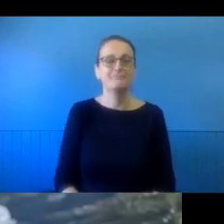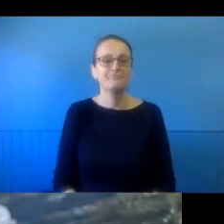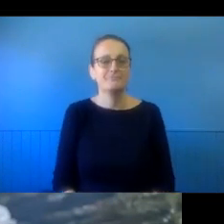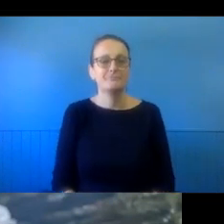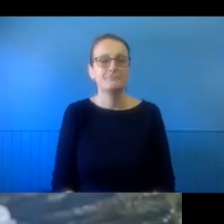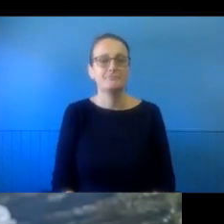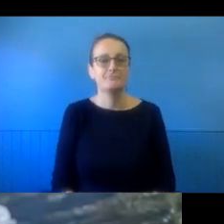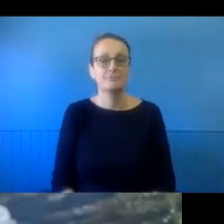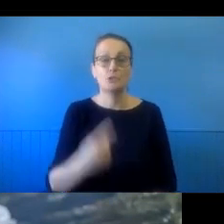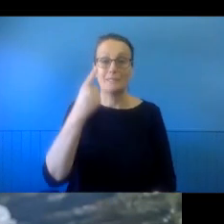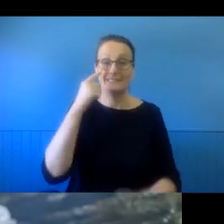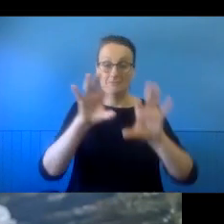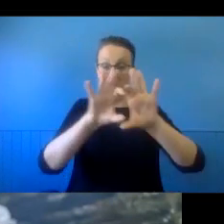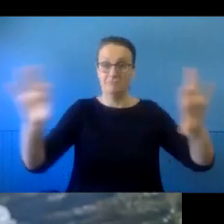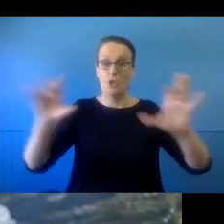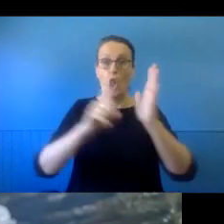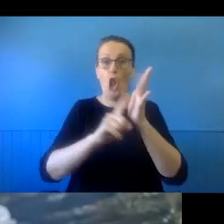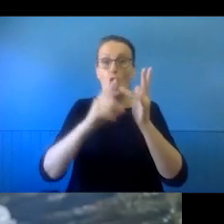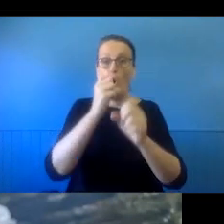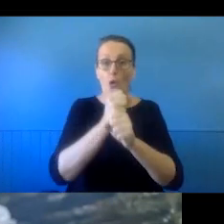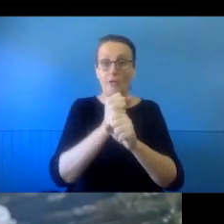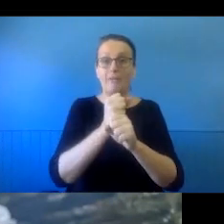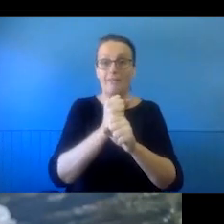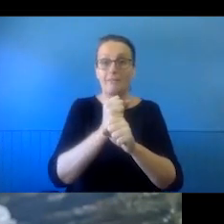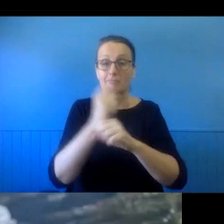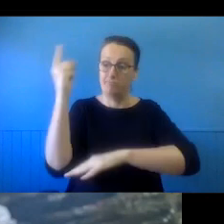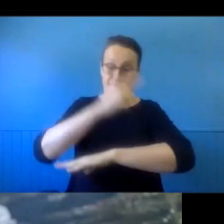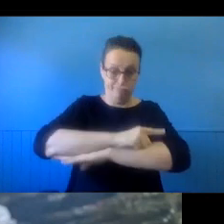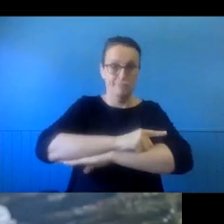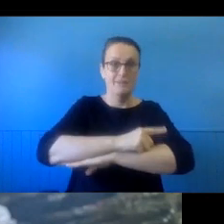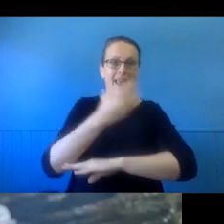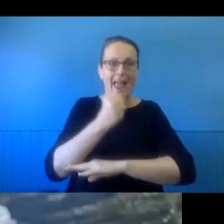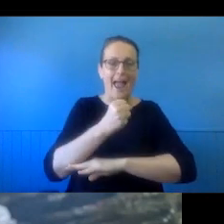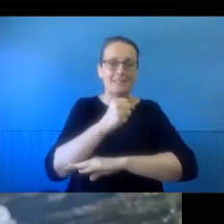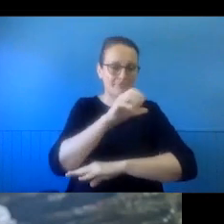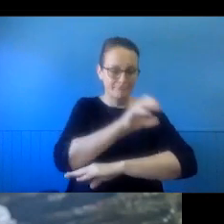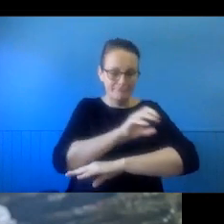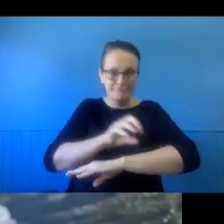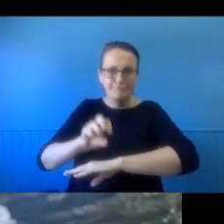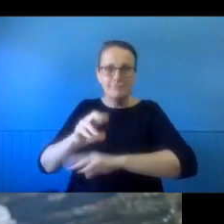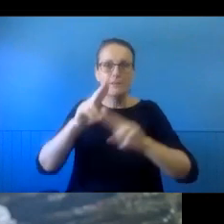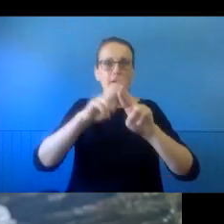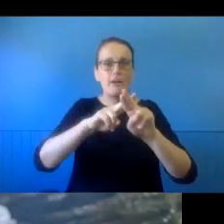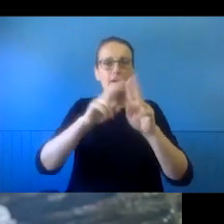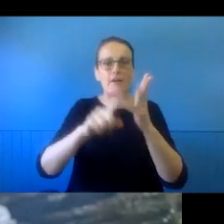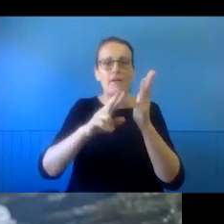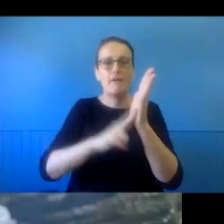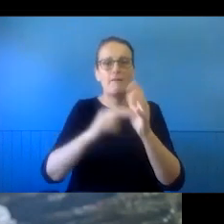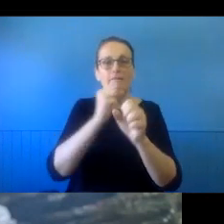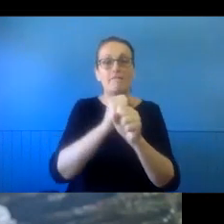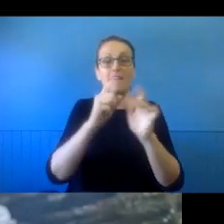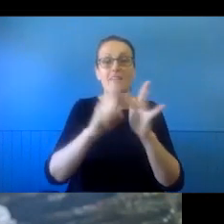log has beautiful species of fungi emerging tru it. For me -- through